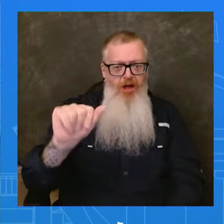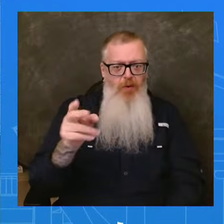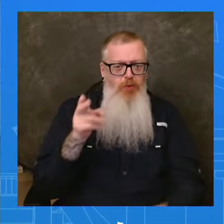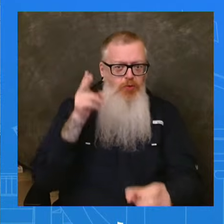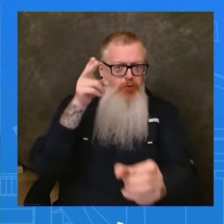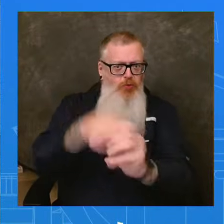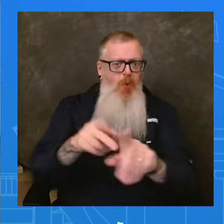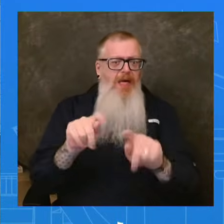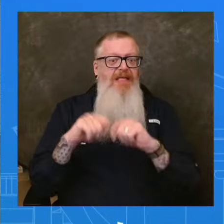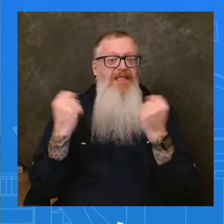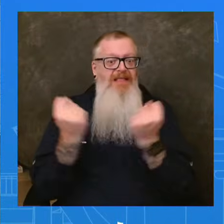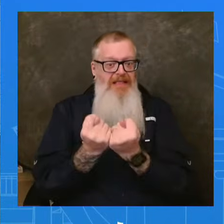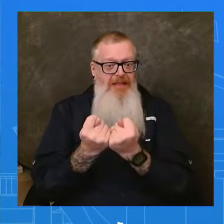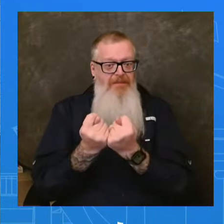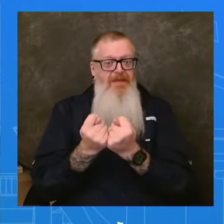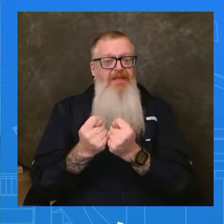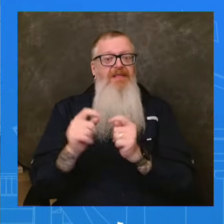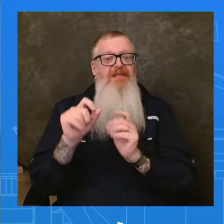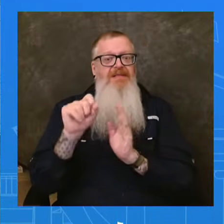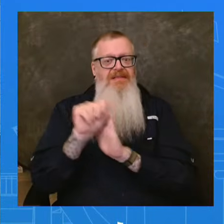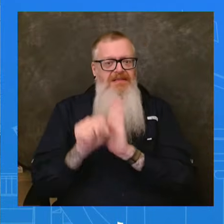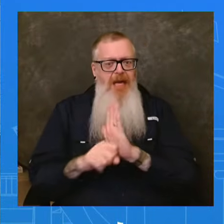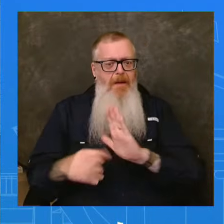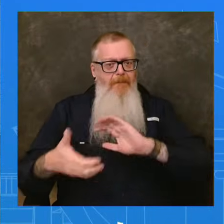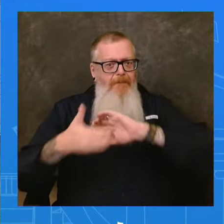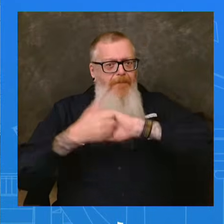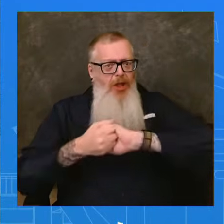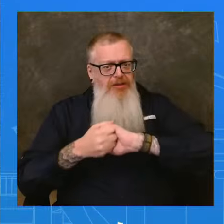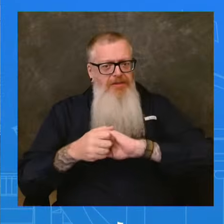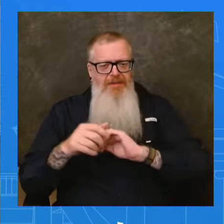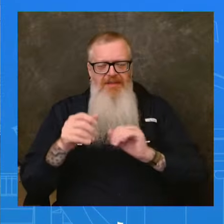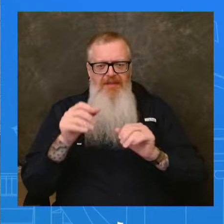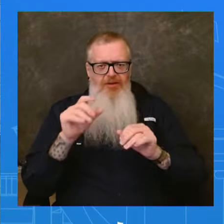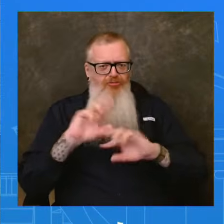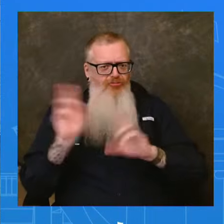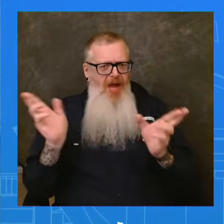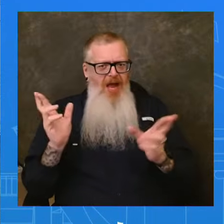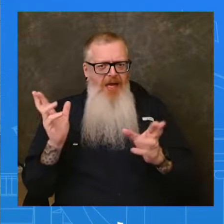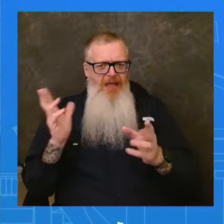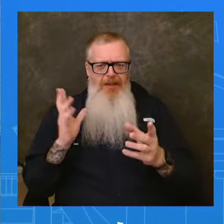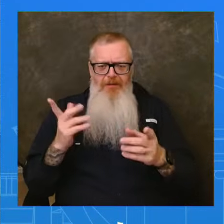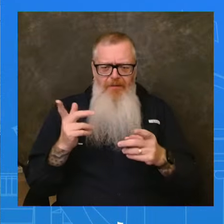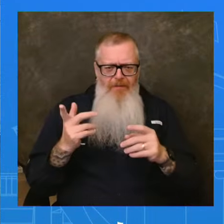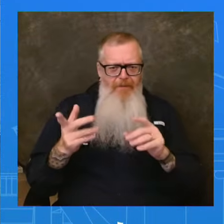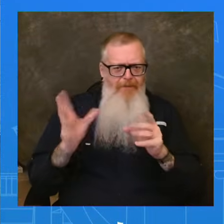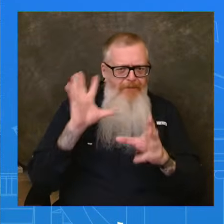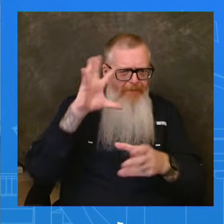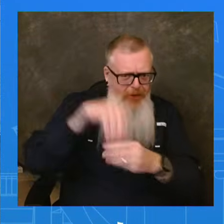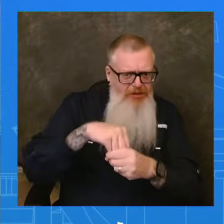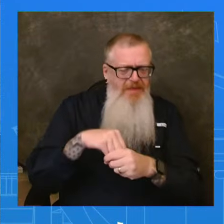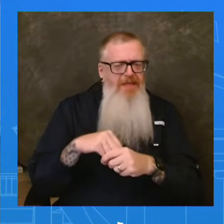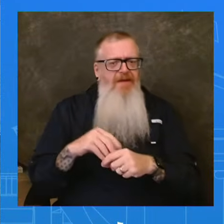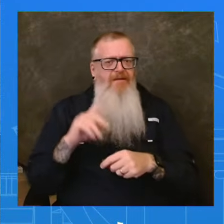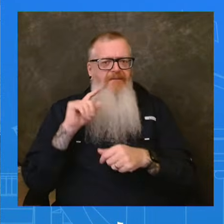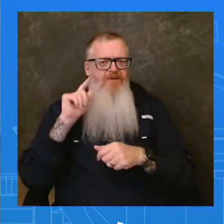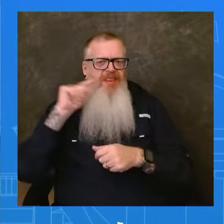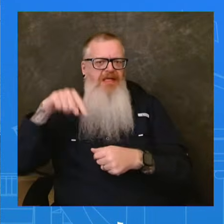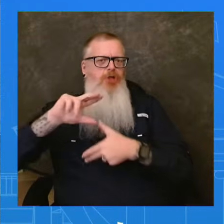preparing for the impacts from Hurricane loteim [Milton]. My leadership team, they are the best of the best.